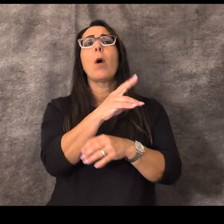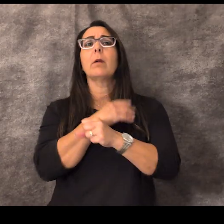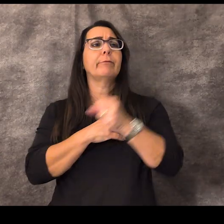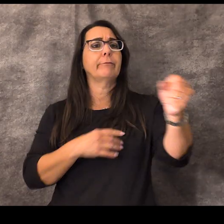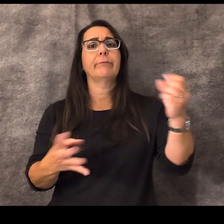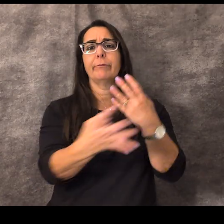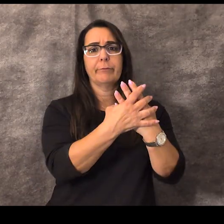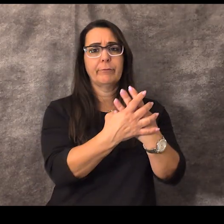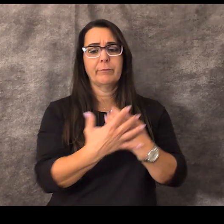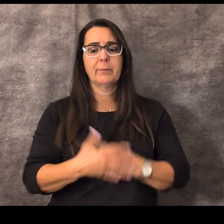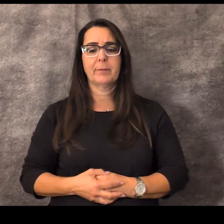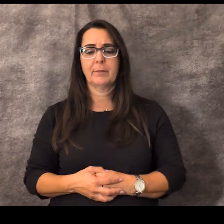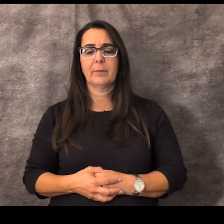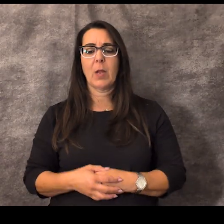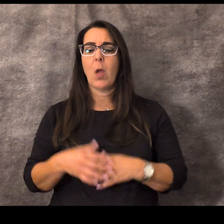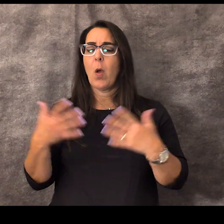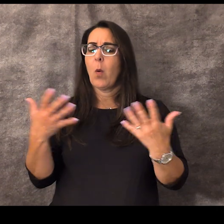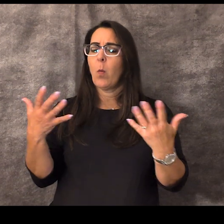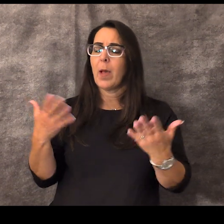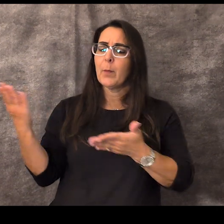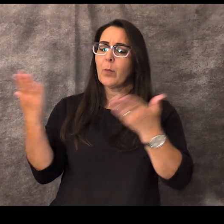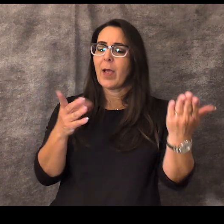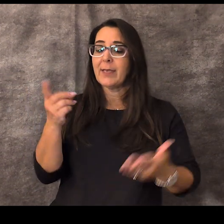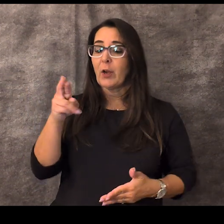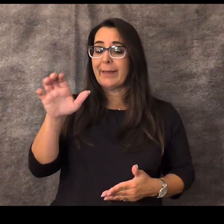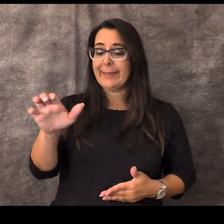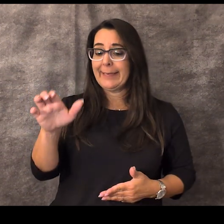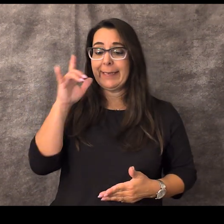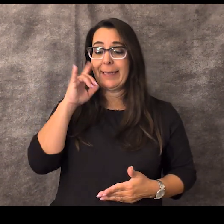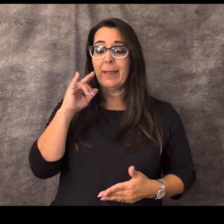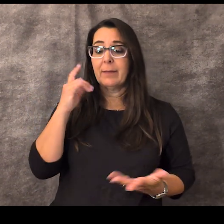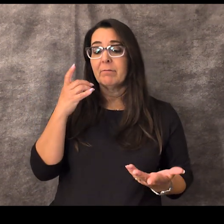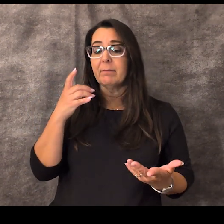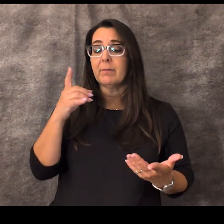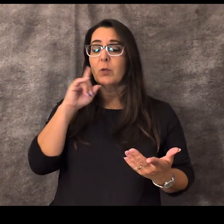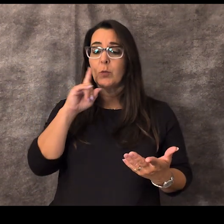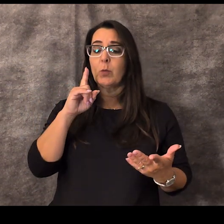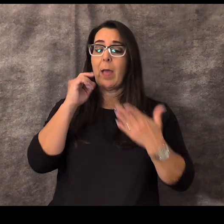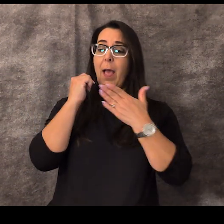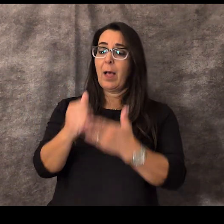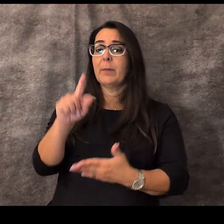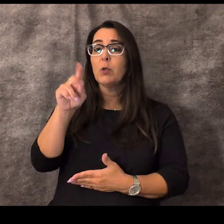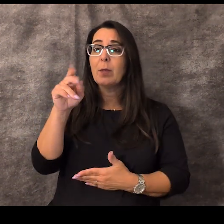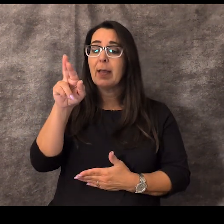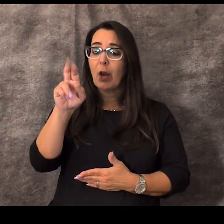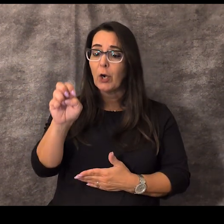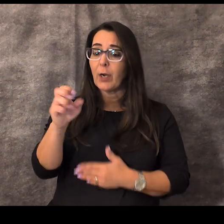What brought Disability Rights California to even look towards Tulare County? What did we discover?